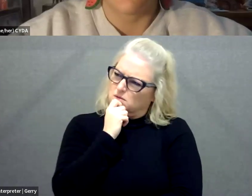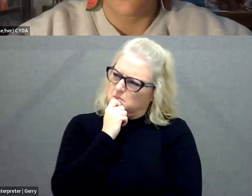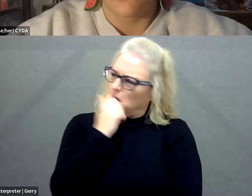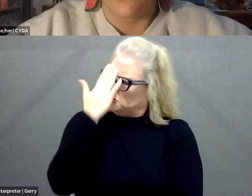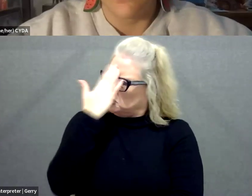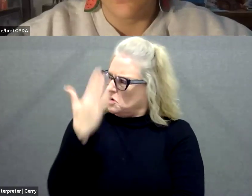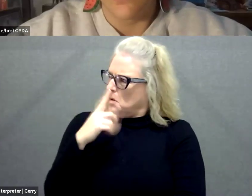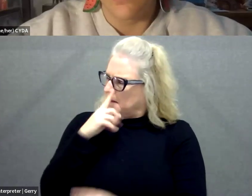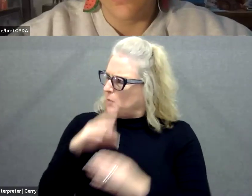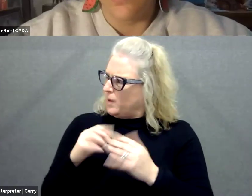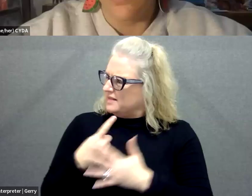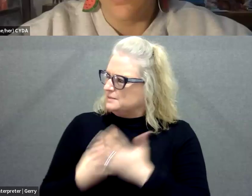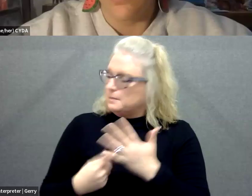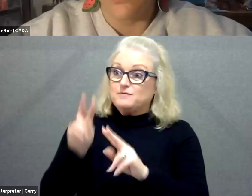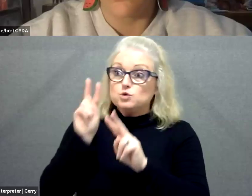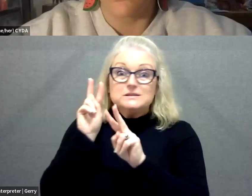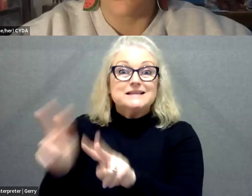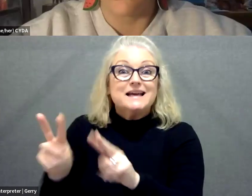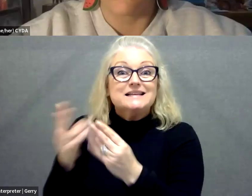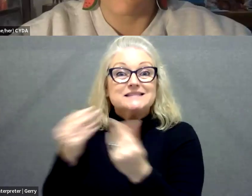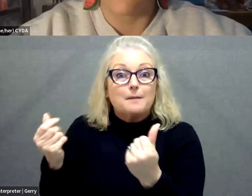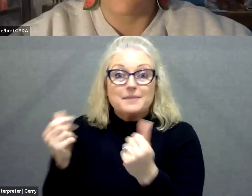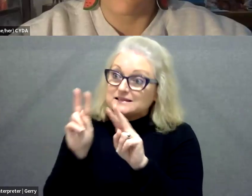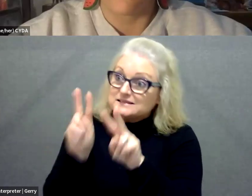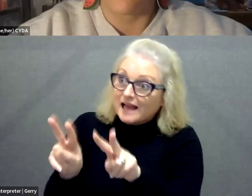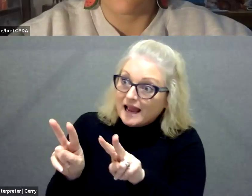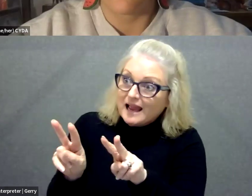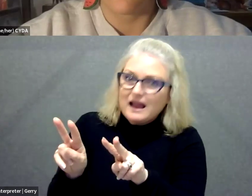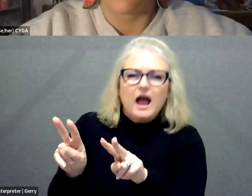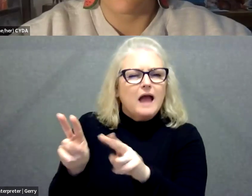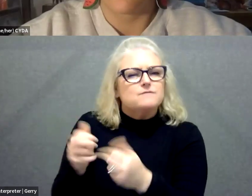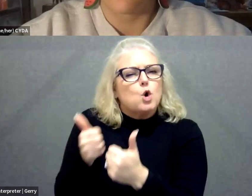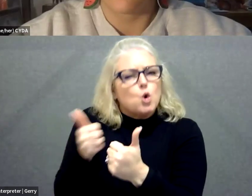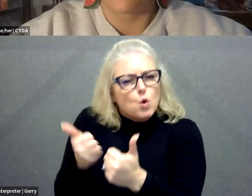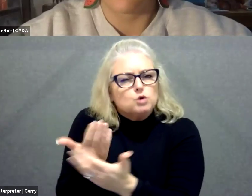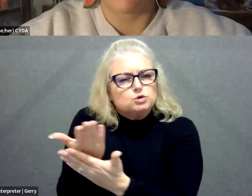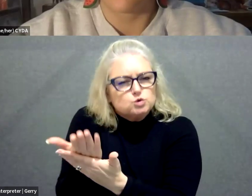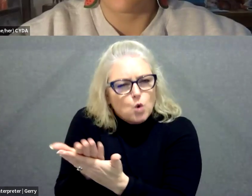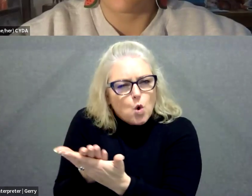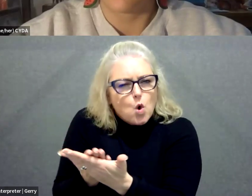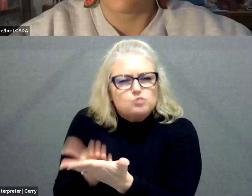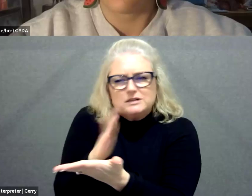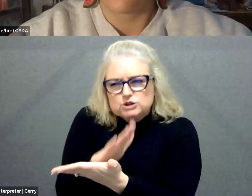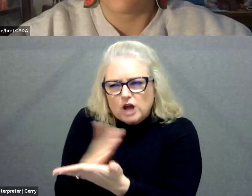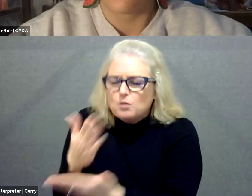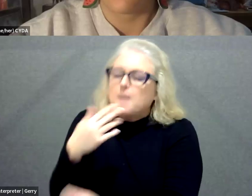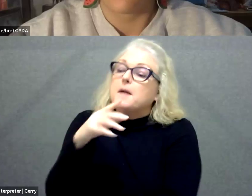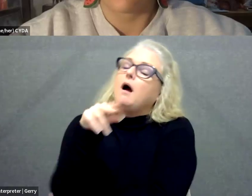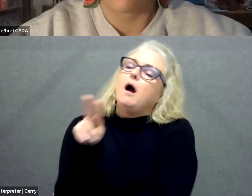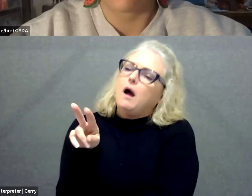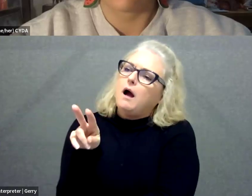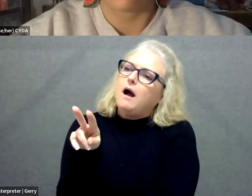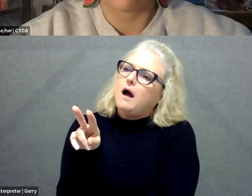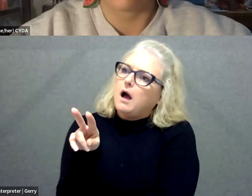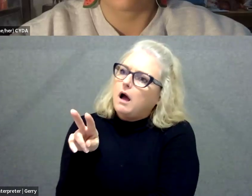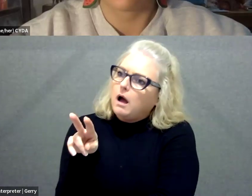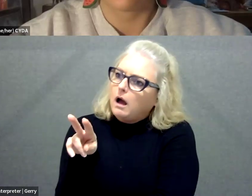does feature disability in a complex and genuine way can really help open up people's world views,